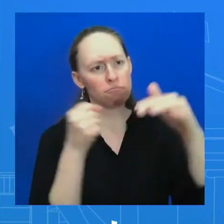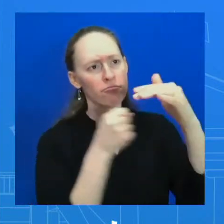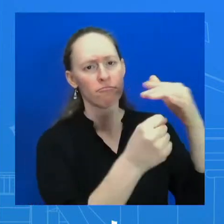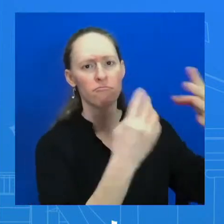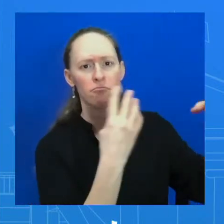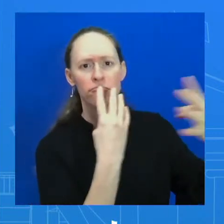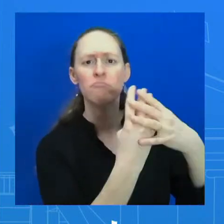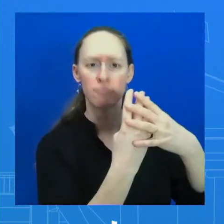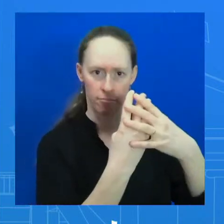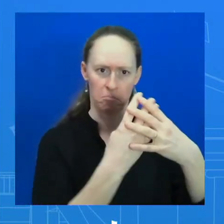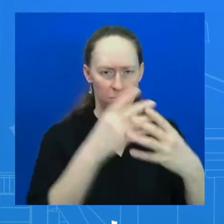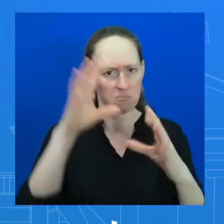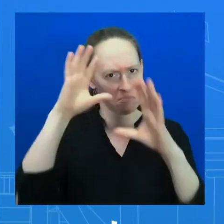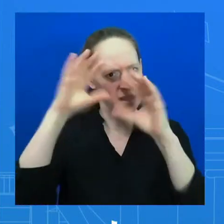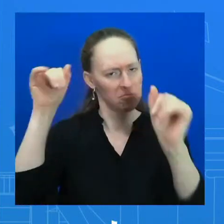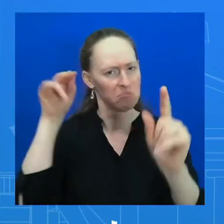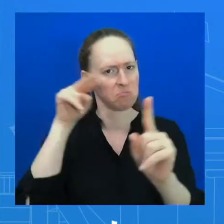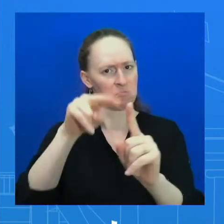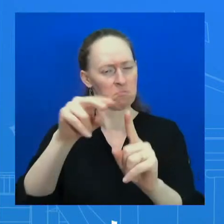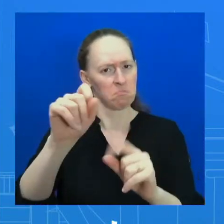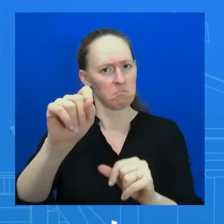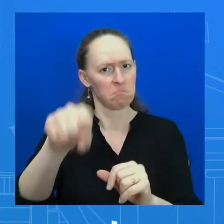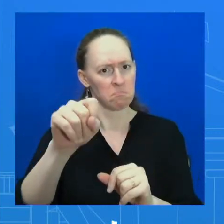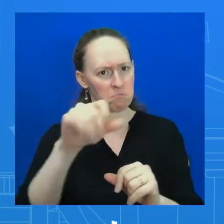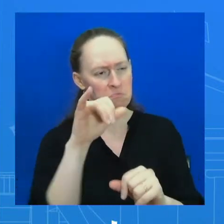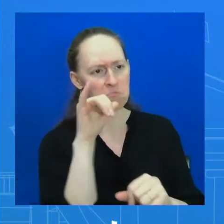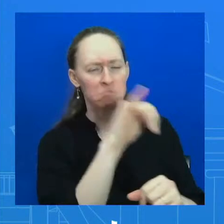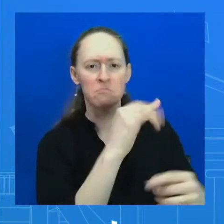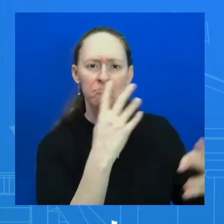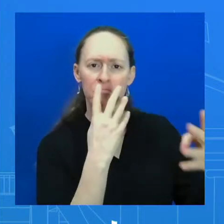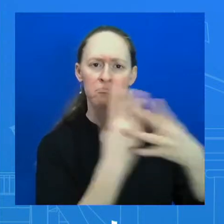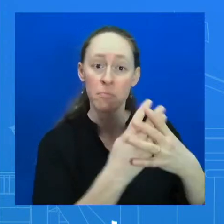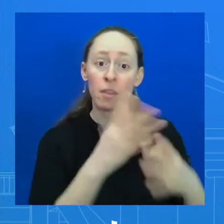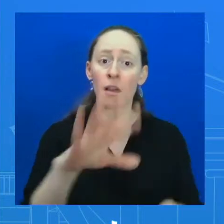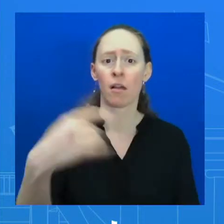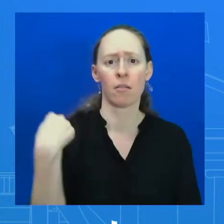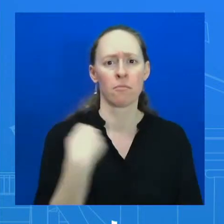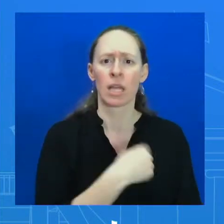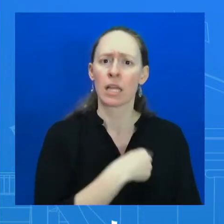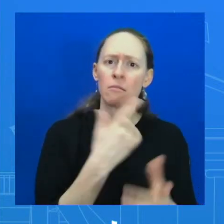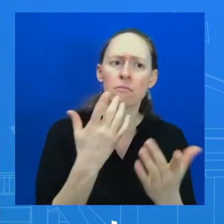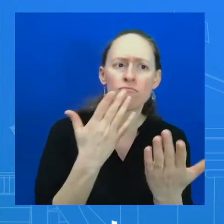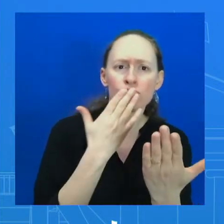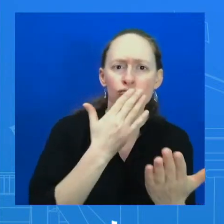we welcome local law enforcement support and cooperation in apprehending and removing individuals in this country